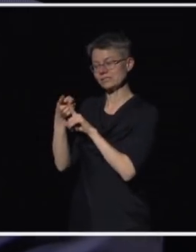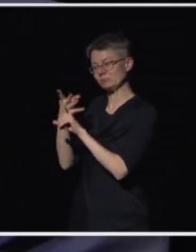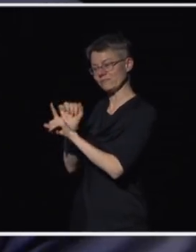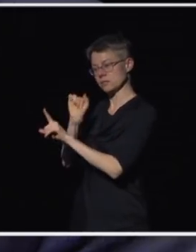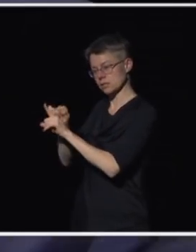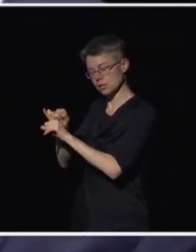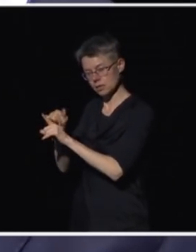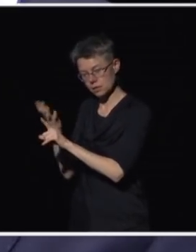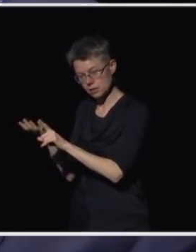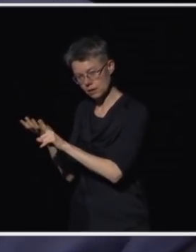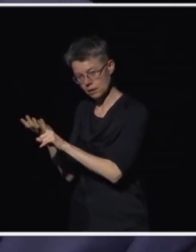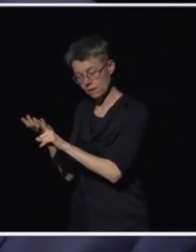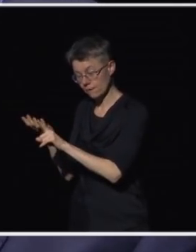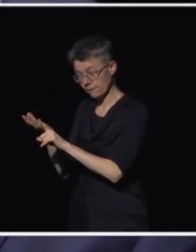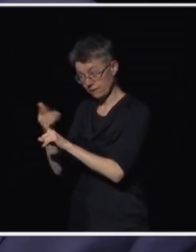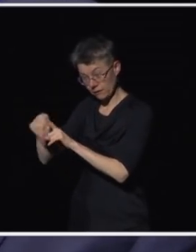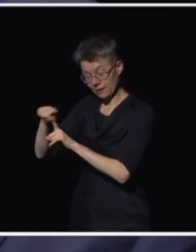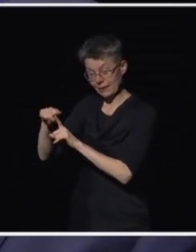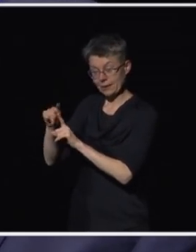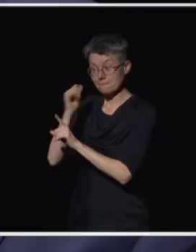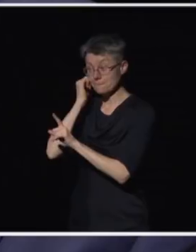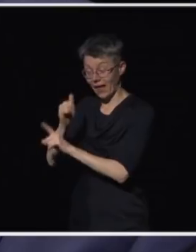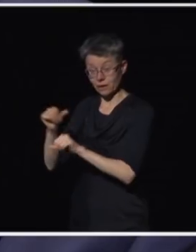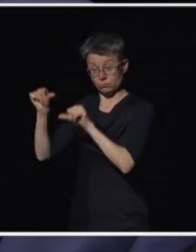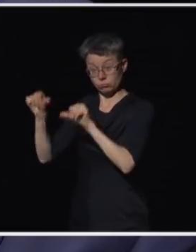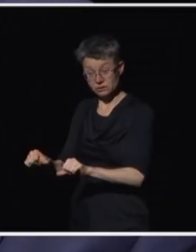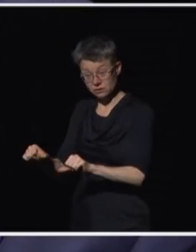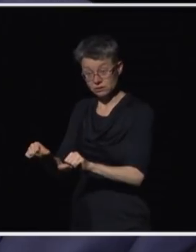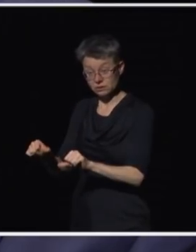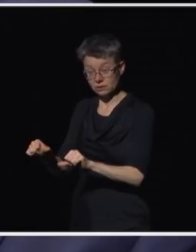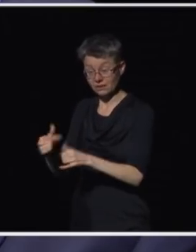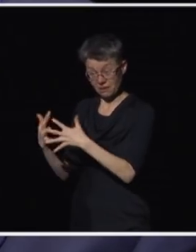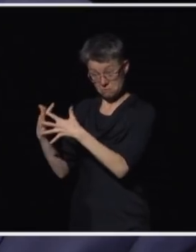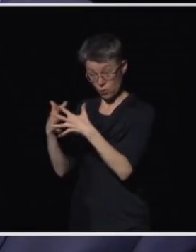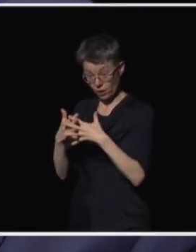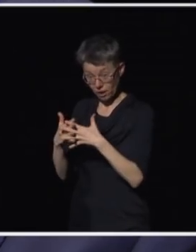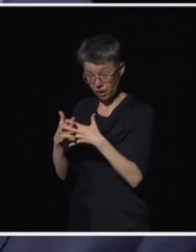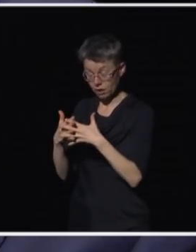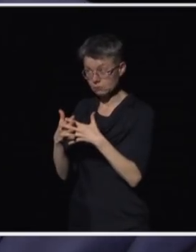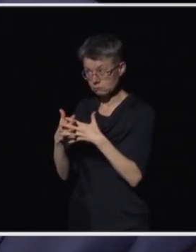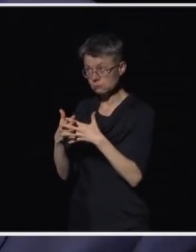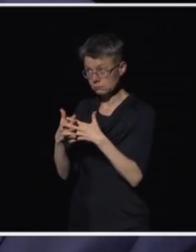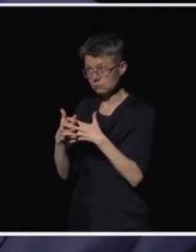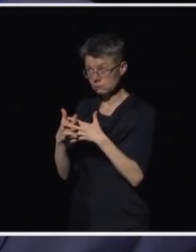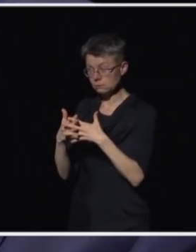And so for there to be a black president in America did probably what, honestly,